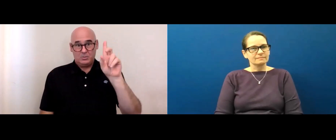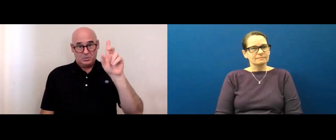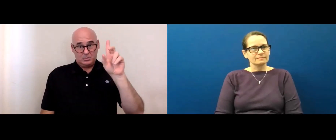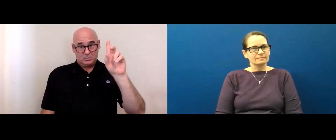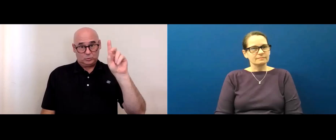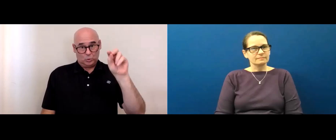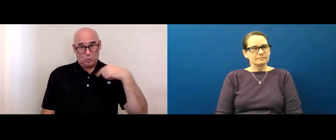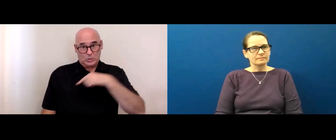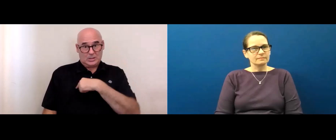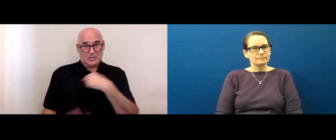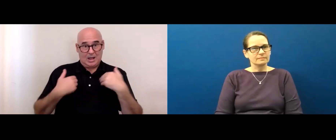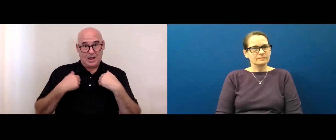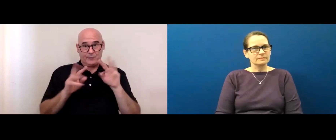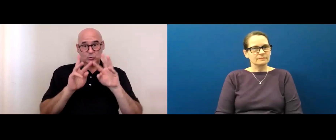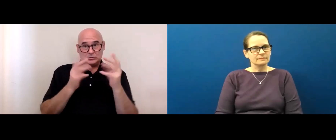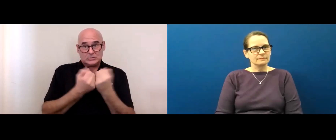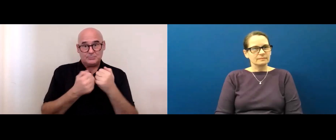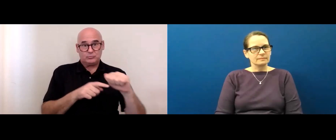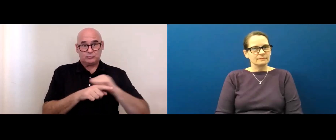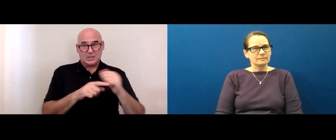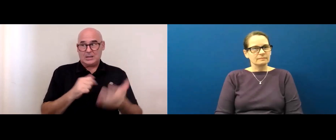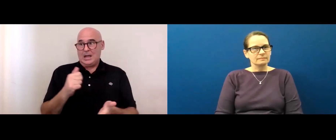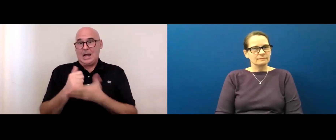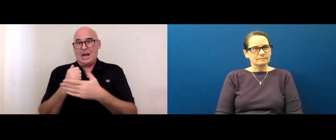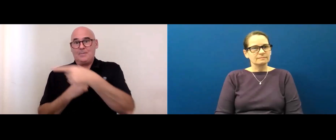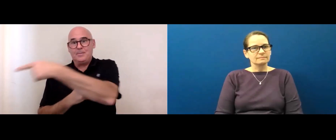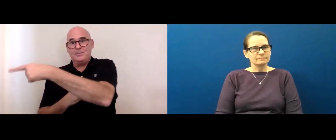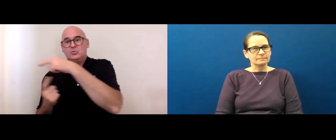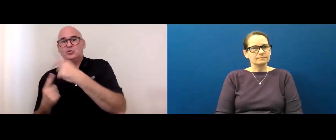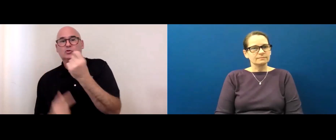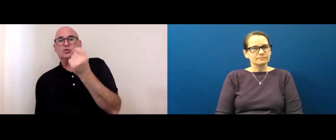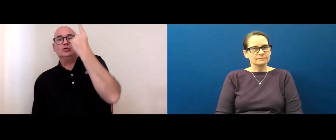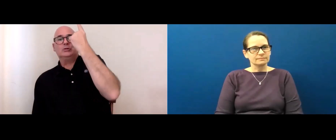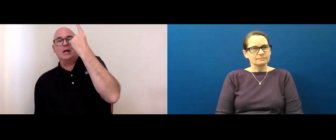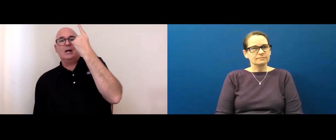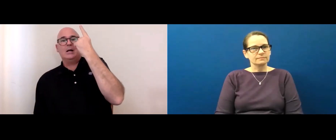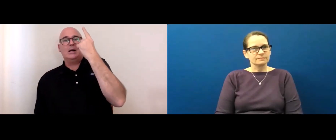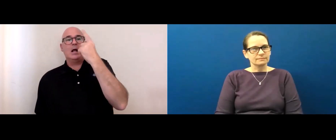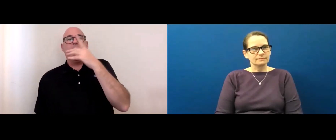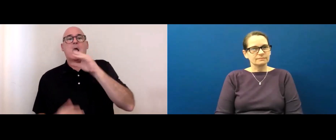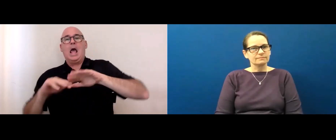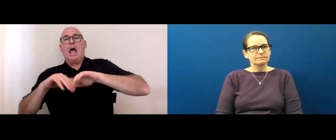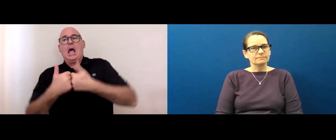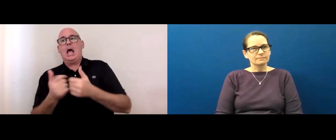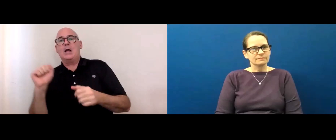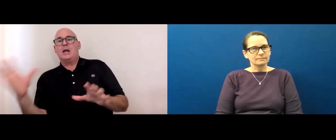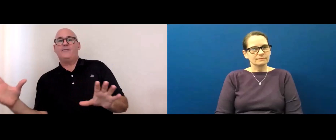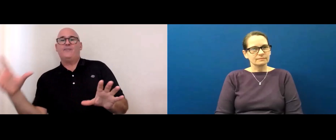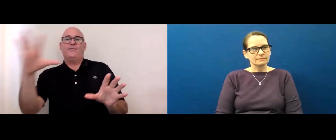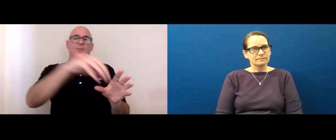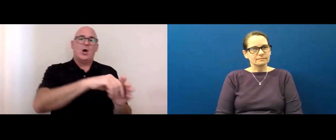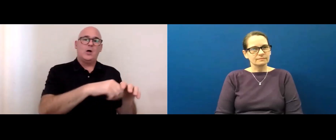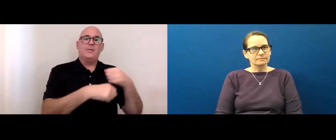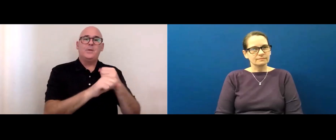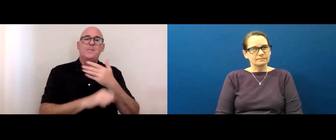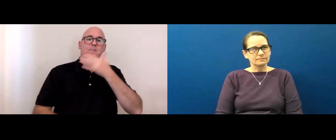but we need to think do we have workshops and training to help those who don't know understand